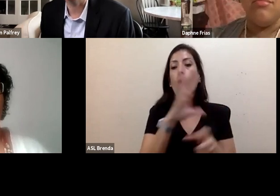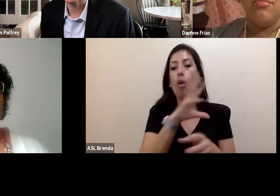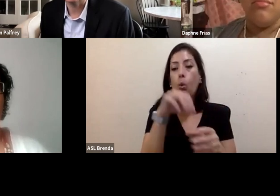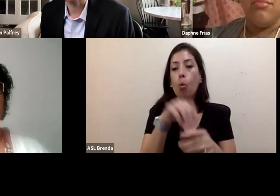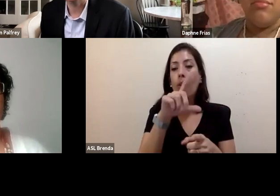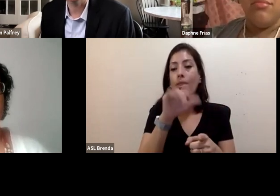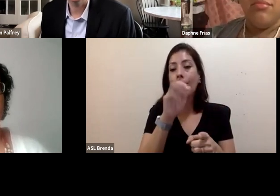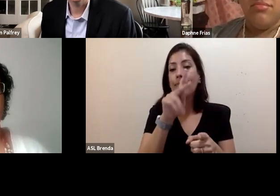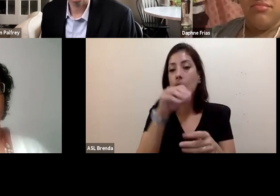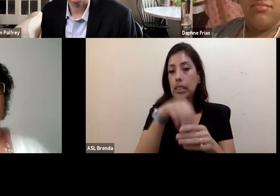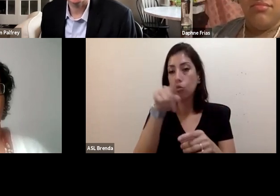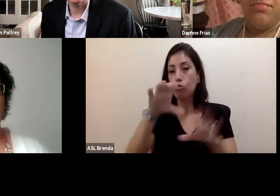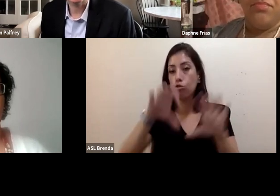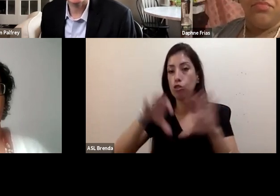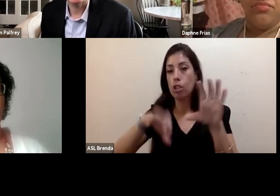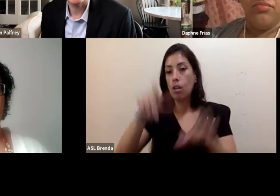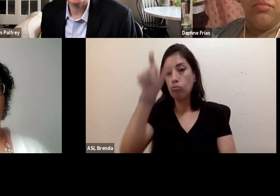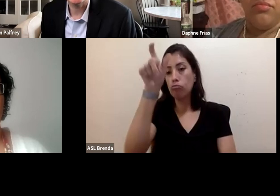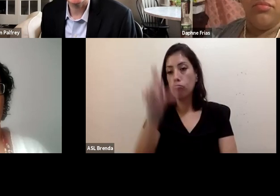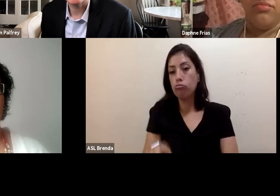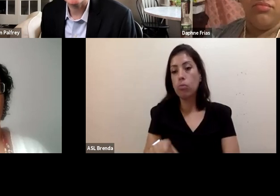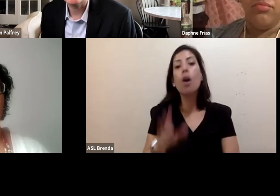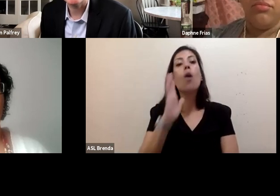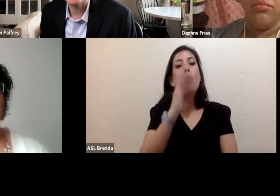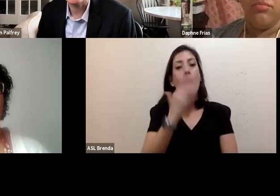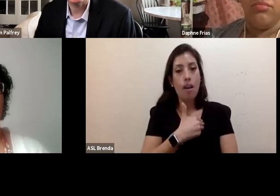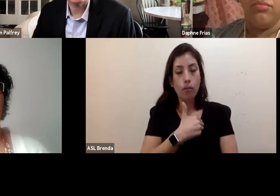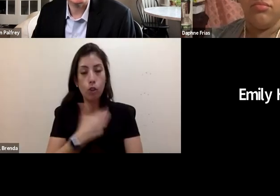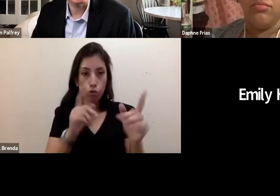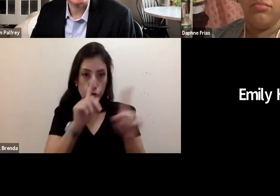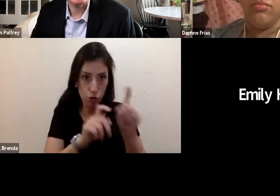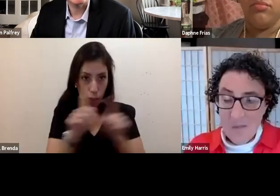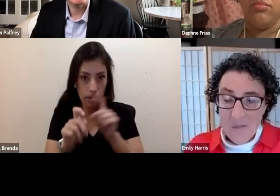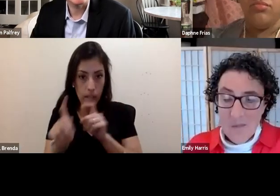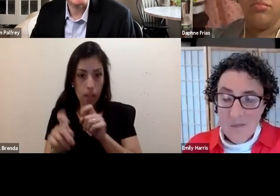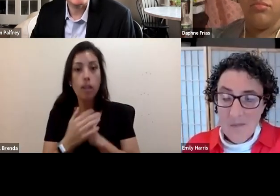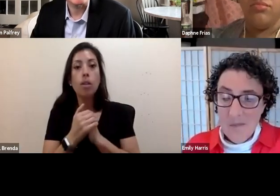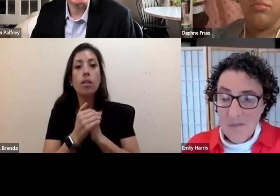that will pop up for you in a moment. And Emily Harris, would you like to close us out?